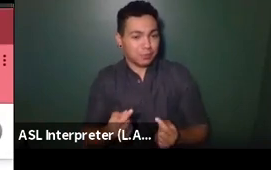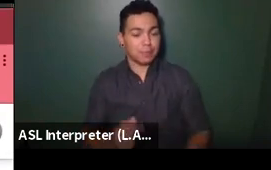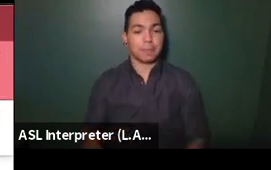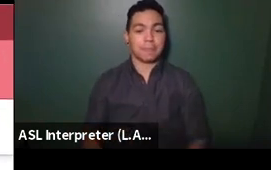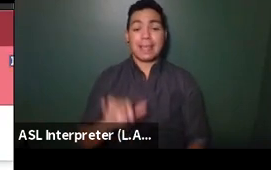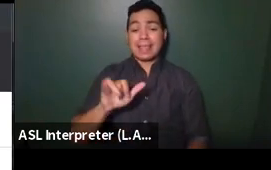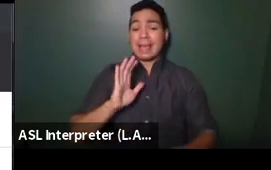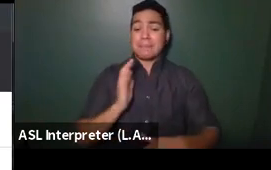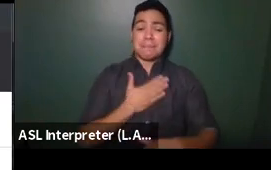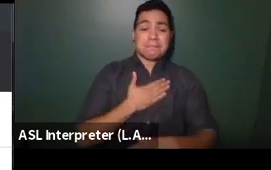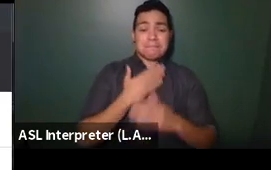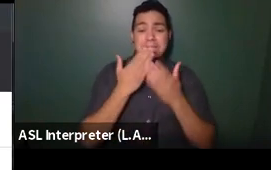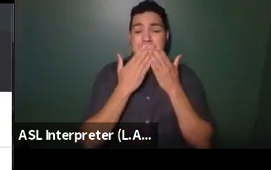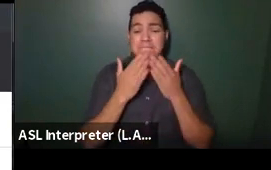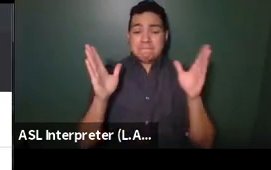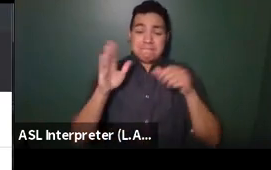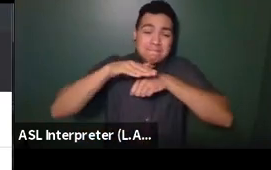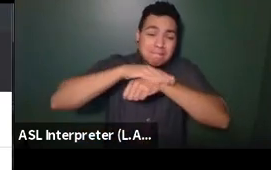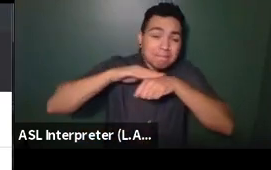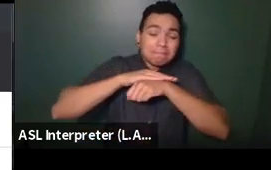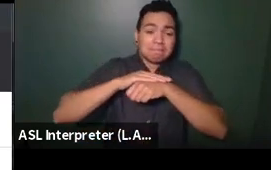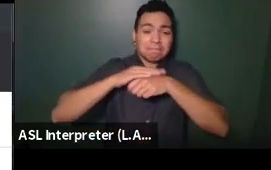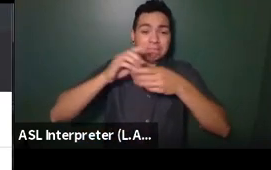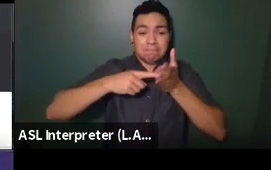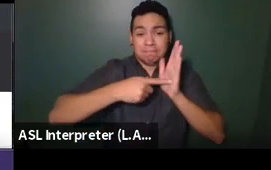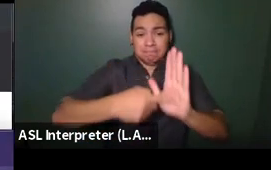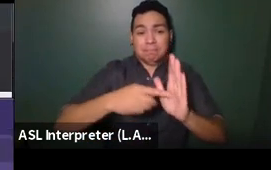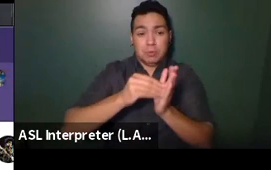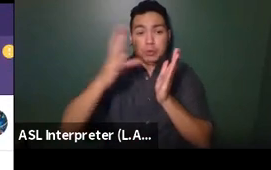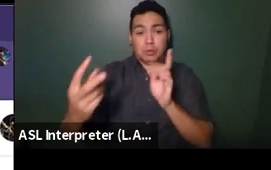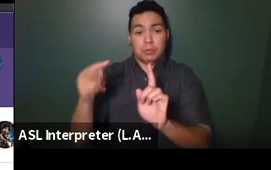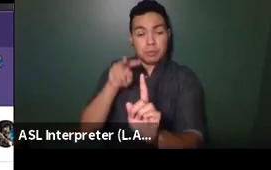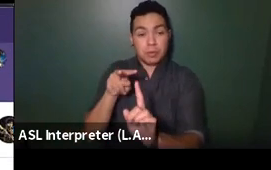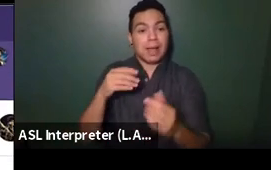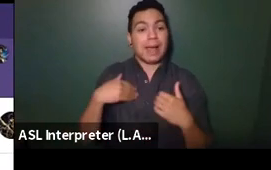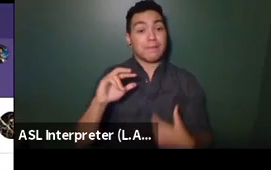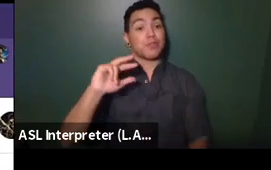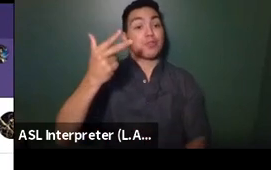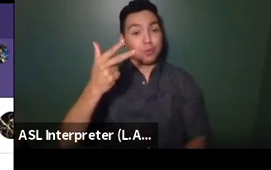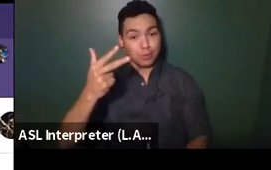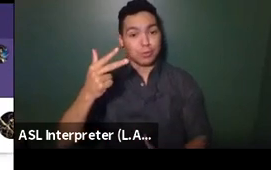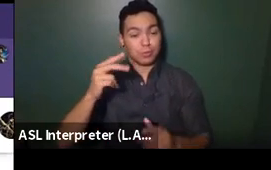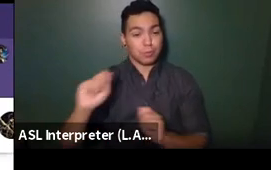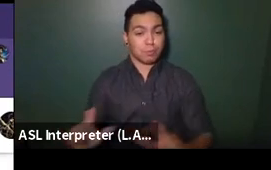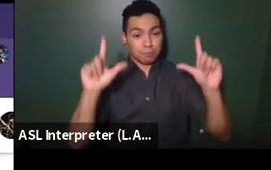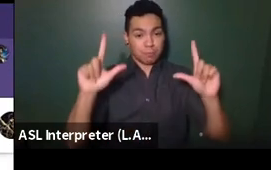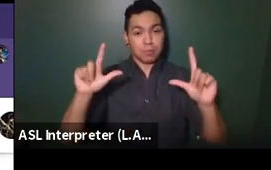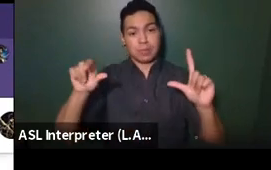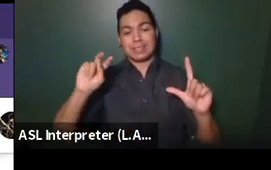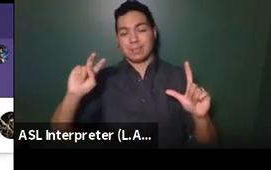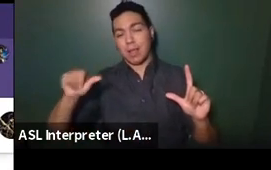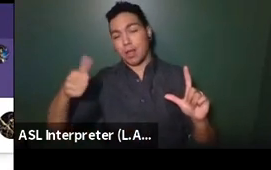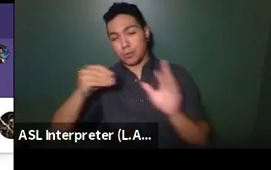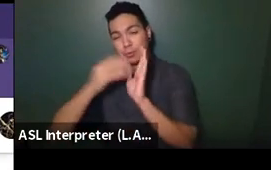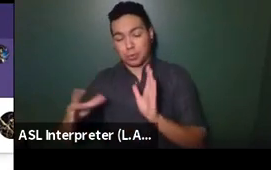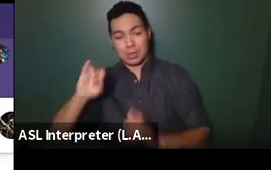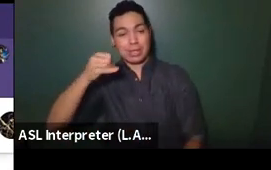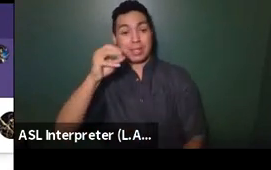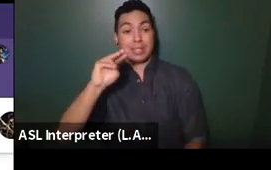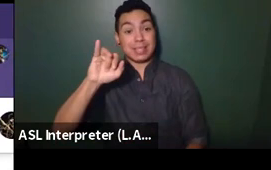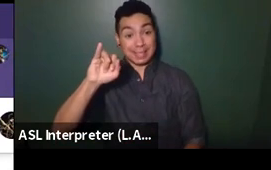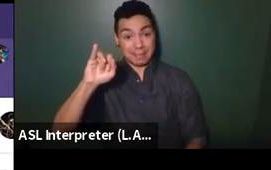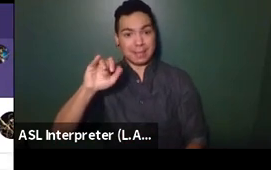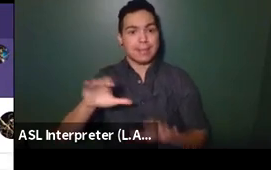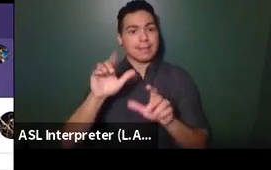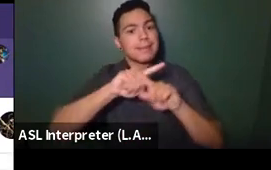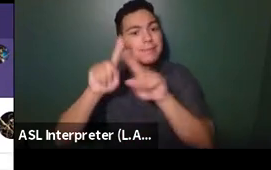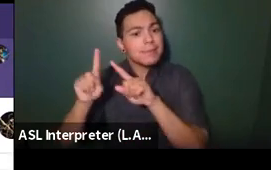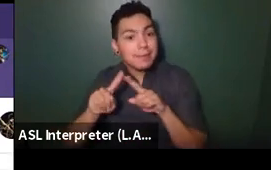Katherine Livick - ESD 112: at the student view. I have another student, I can show you. Here's Jimmy. He did some different stuff. And if he opens an assignment,